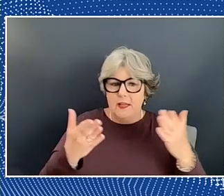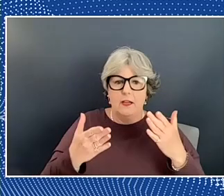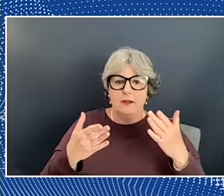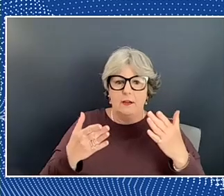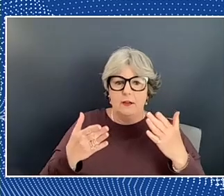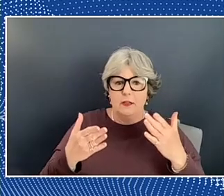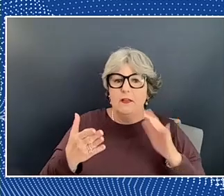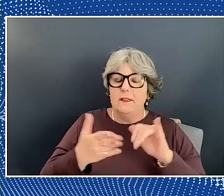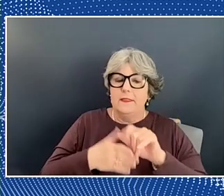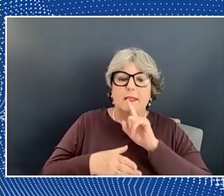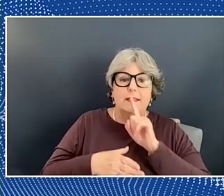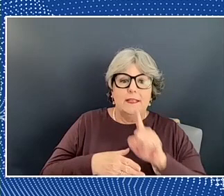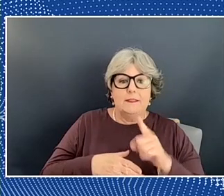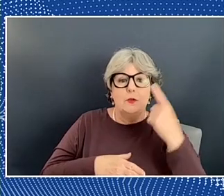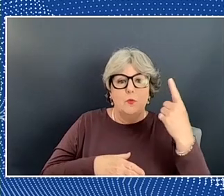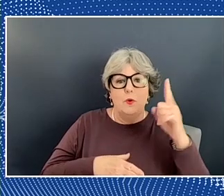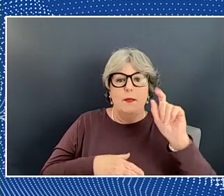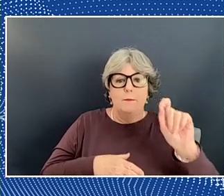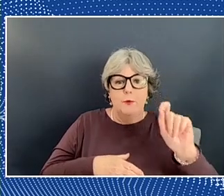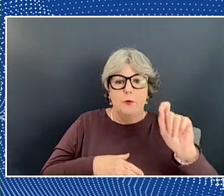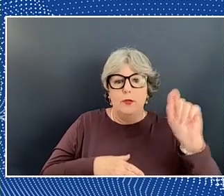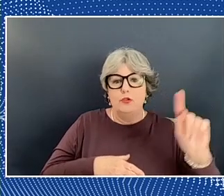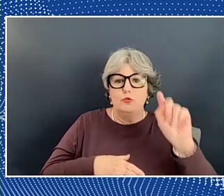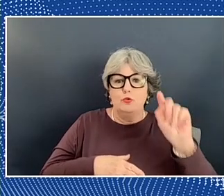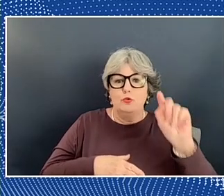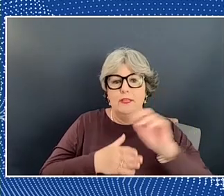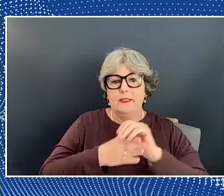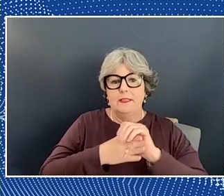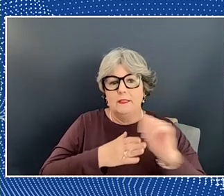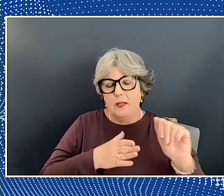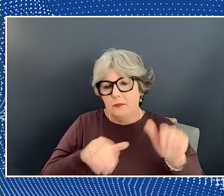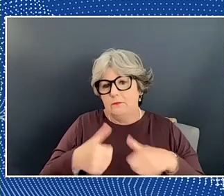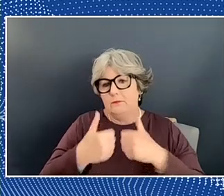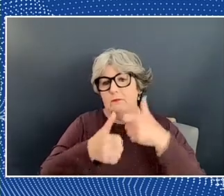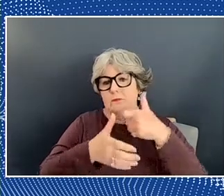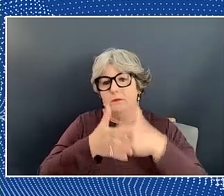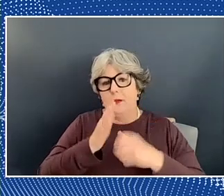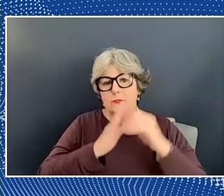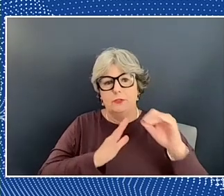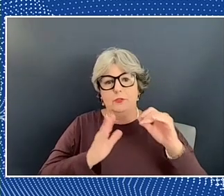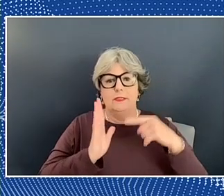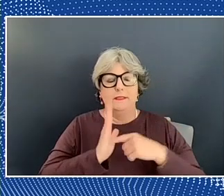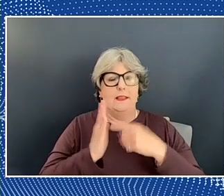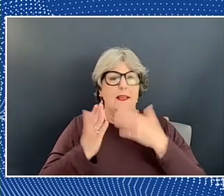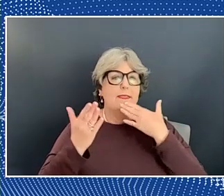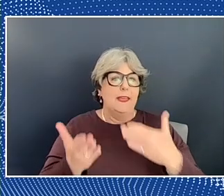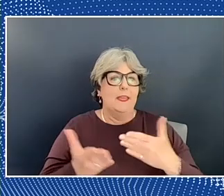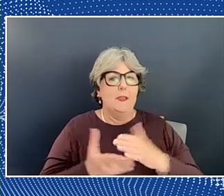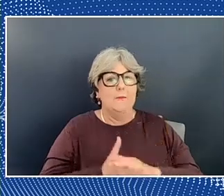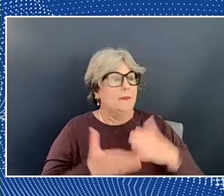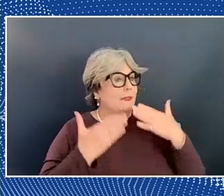$1.7 trillion crisis on student debt. Thank you. Thank you. Alright.